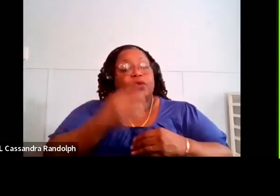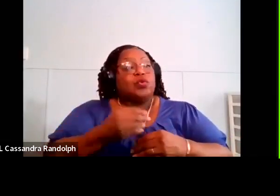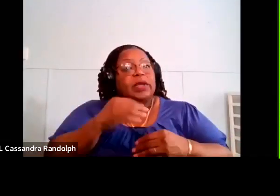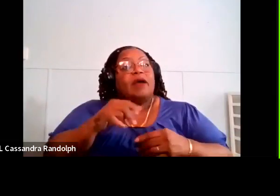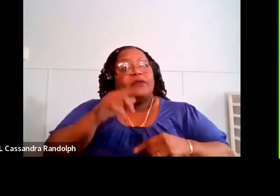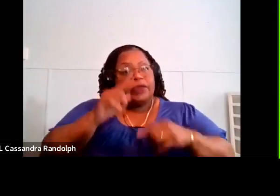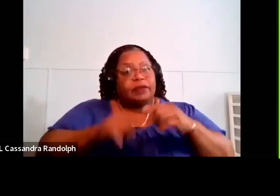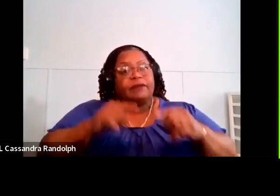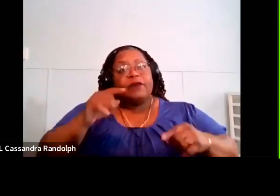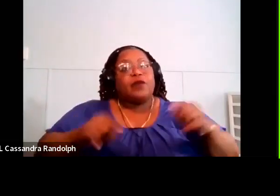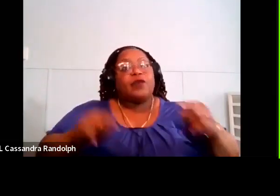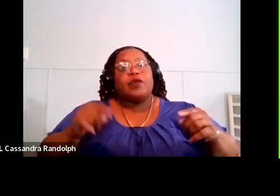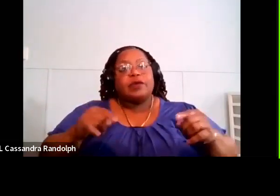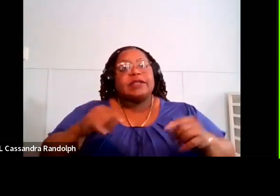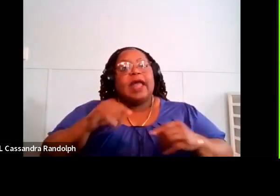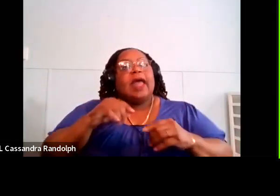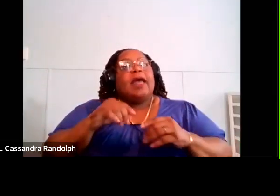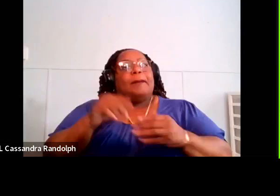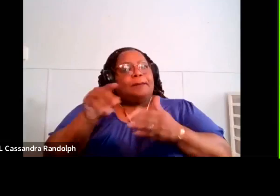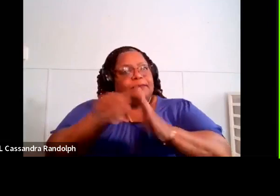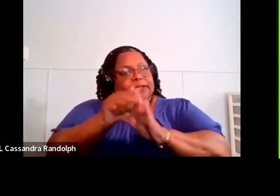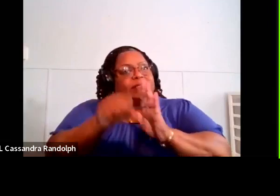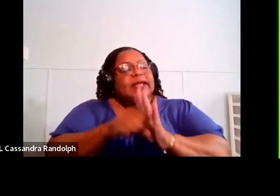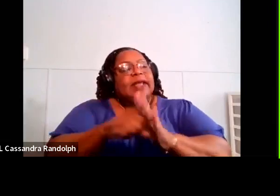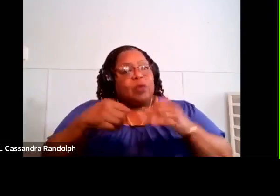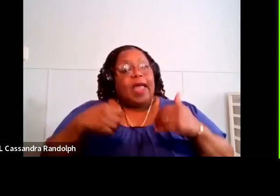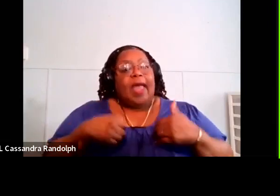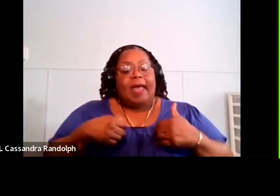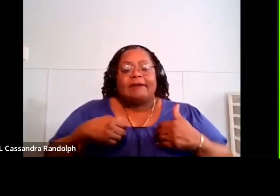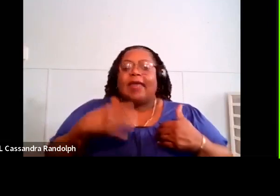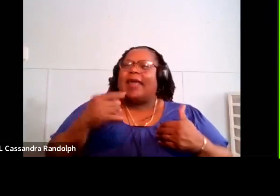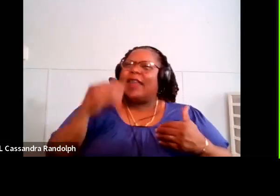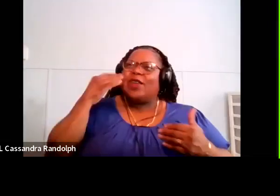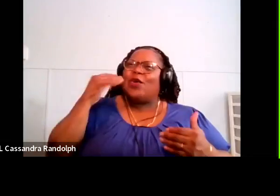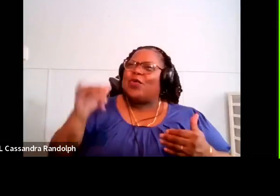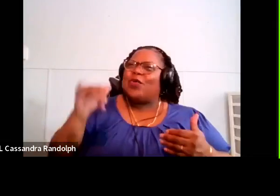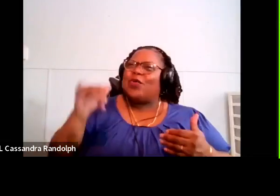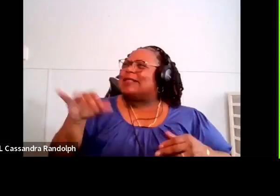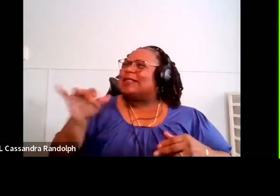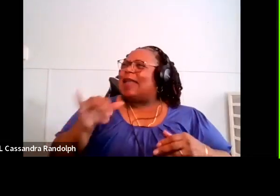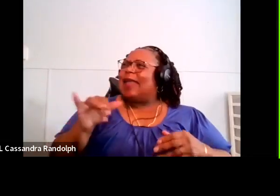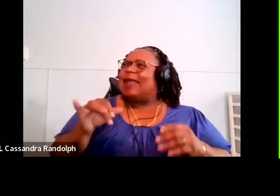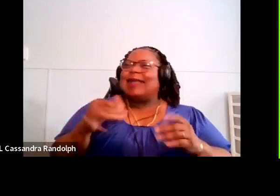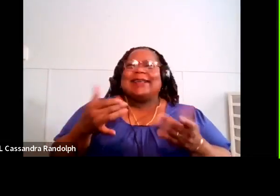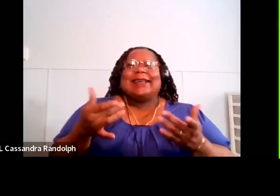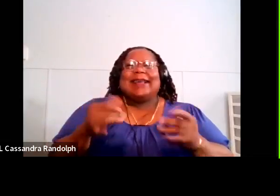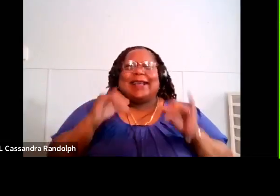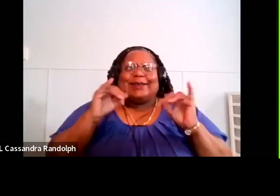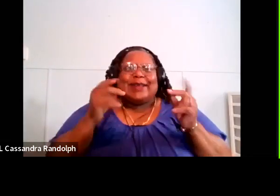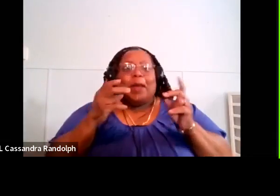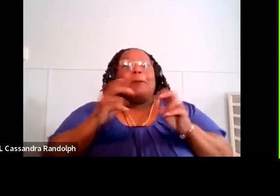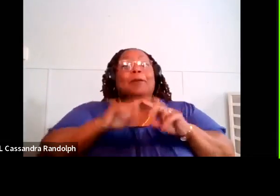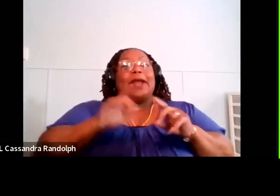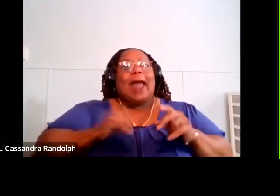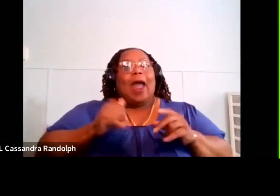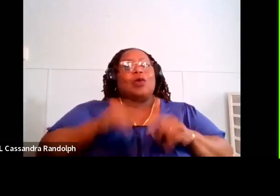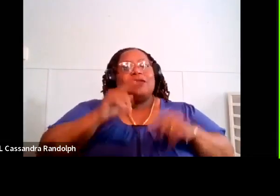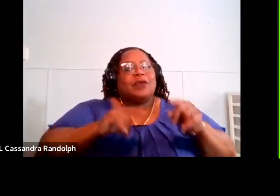about women in other communities and the challenges that they have and how they add to the beauty of